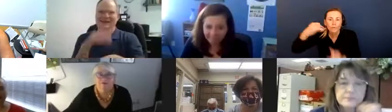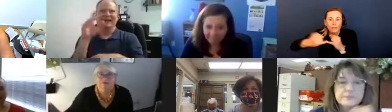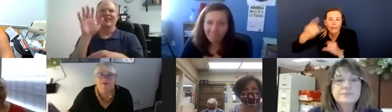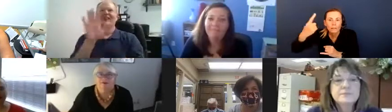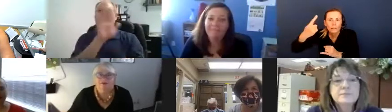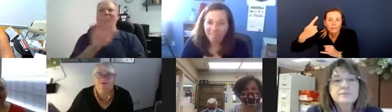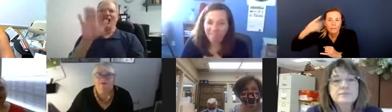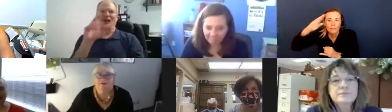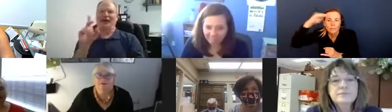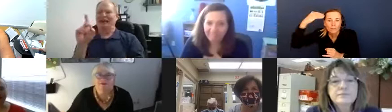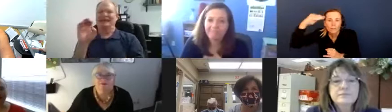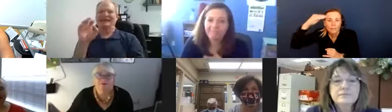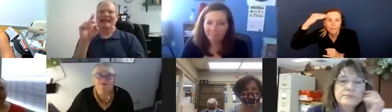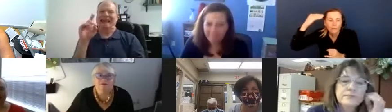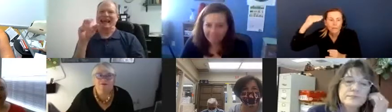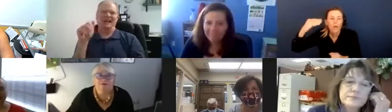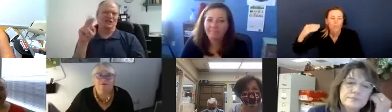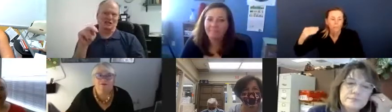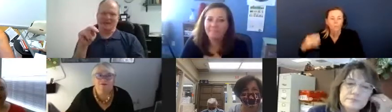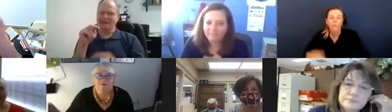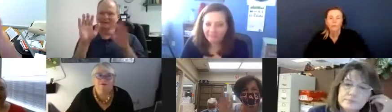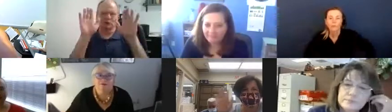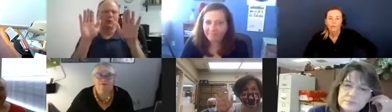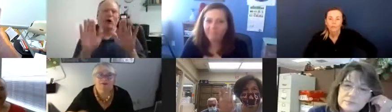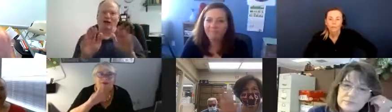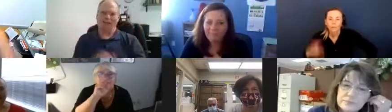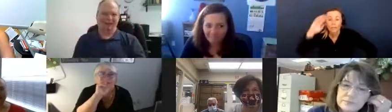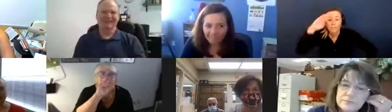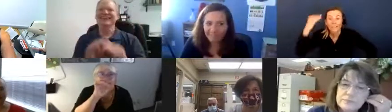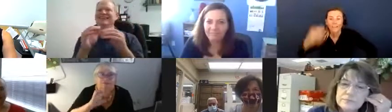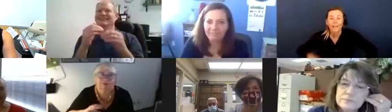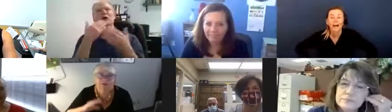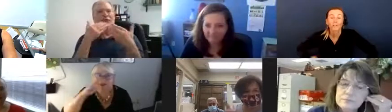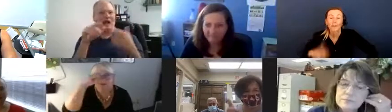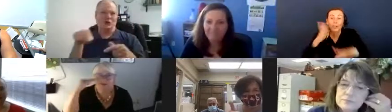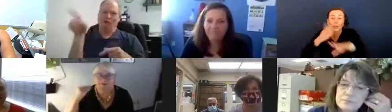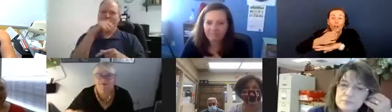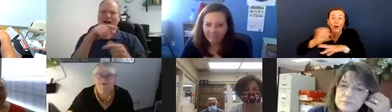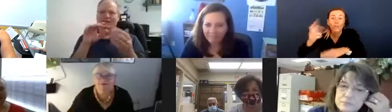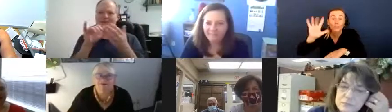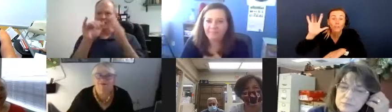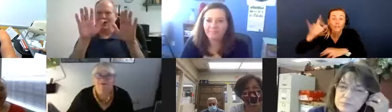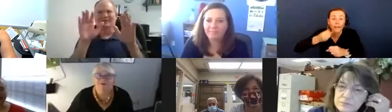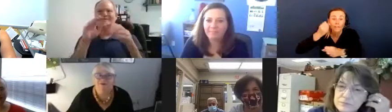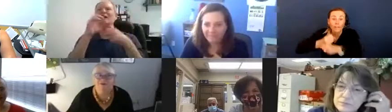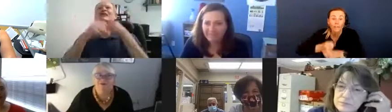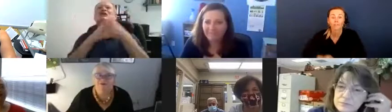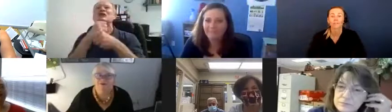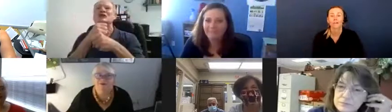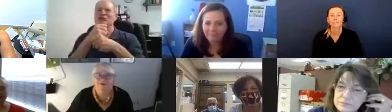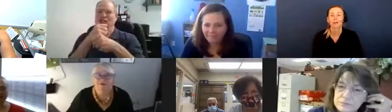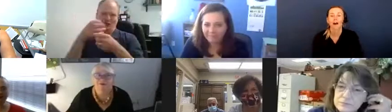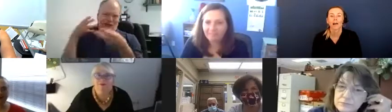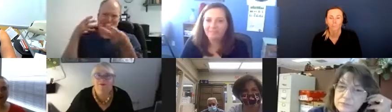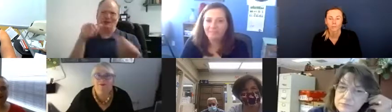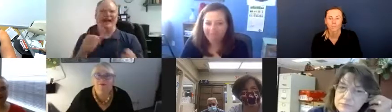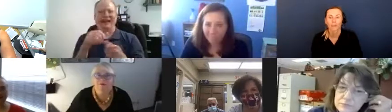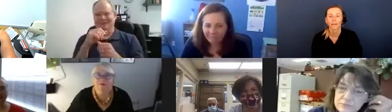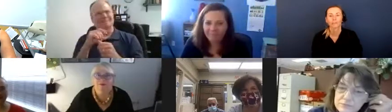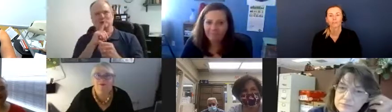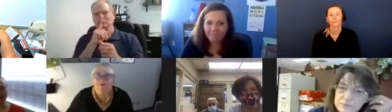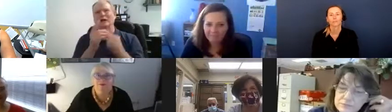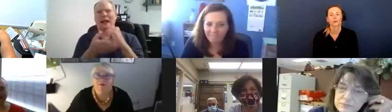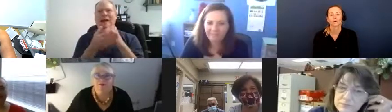Their dedication have been wonderful. Thank you all for what you have do through the years.